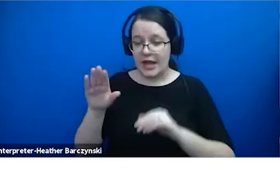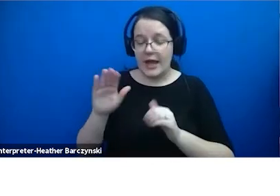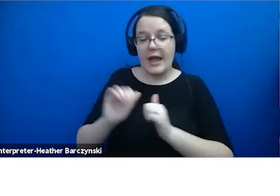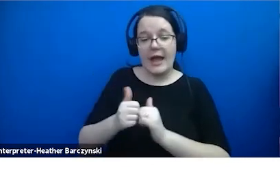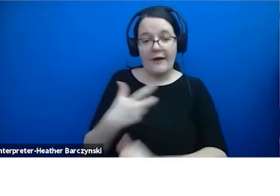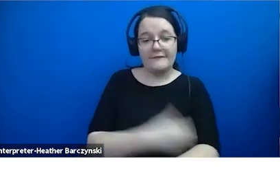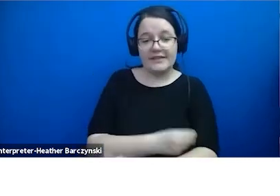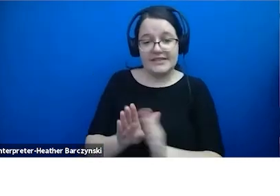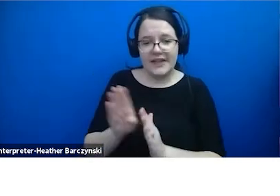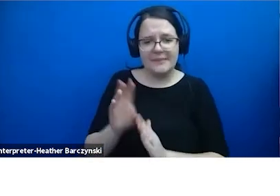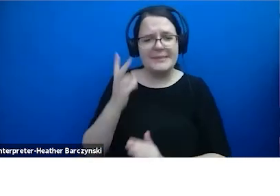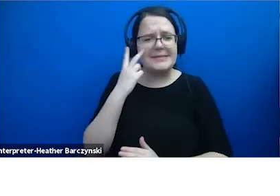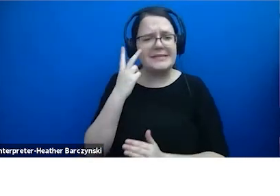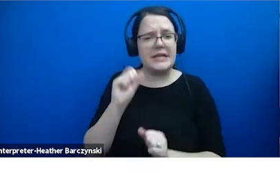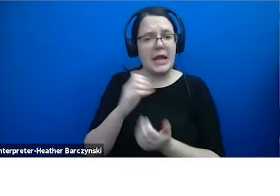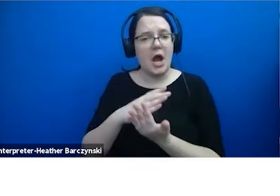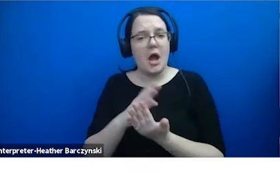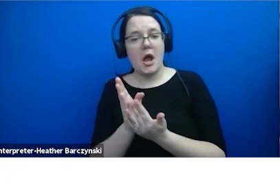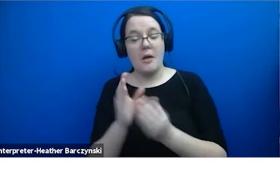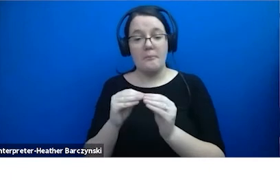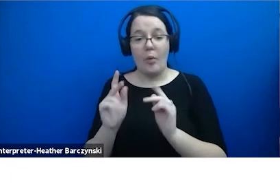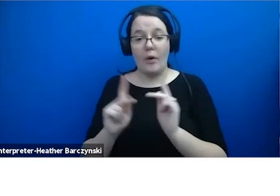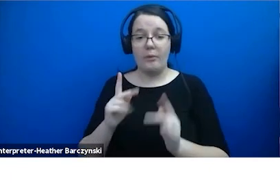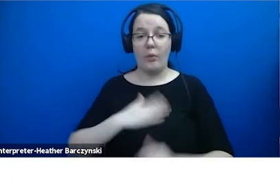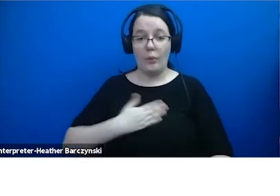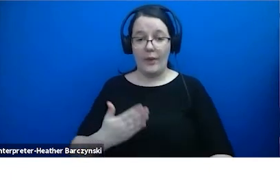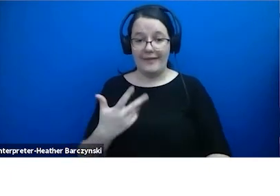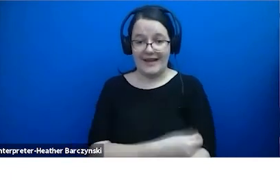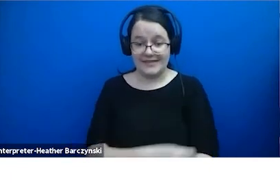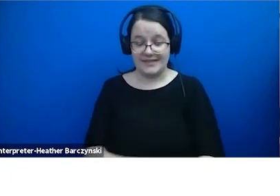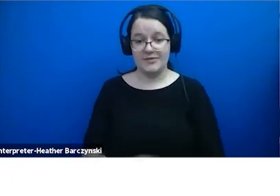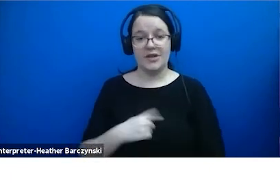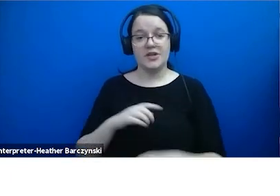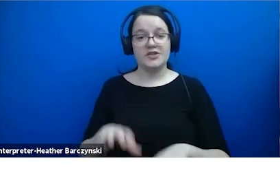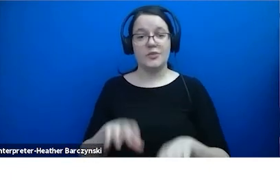this number a little bit so we actually had town halls on the 11th and the 14th of december and we